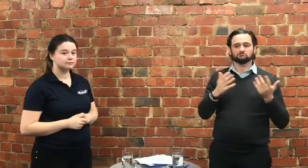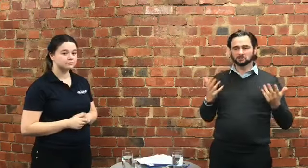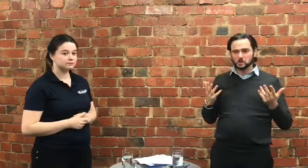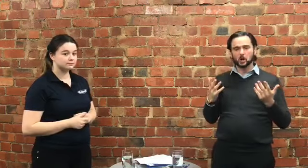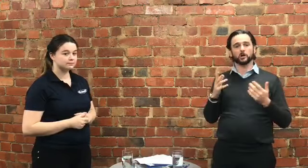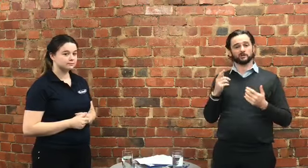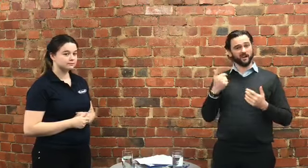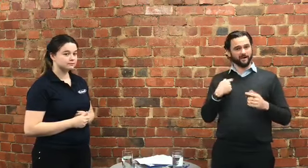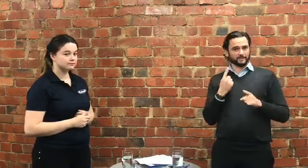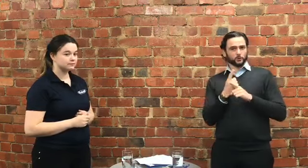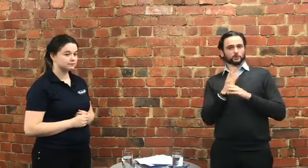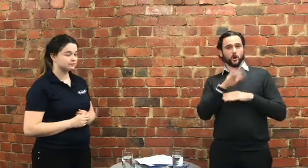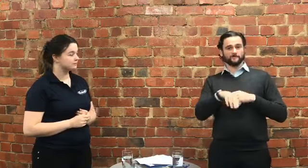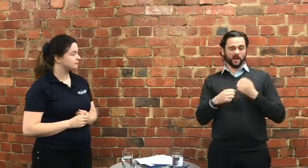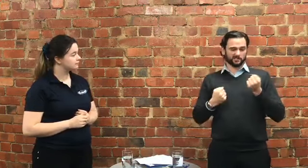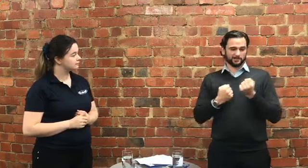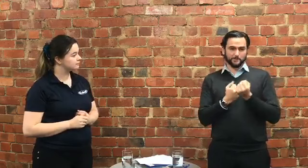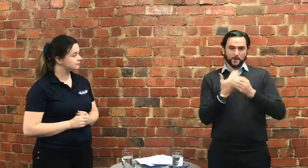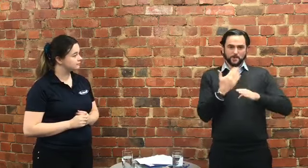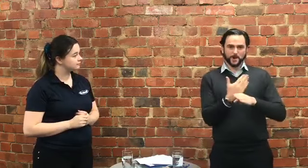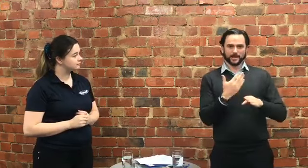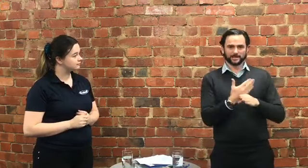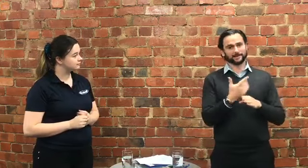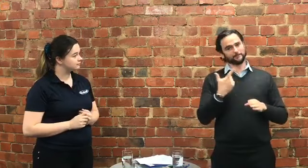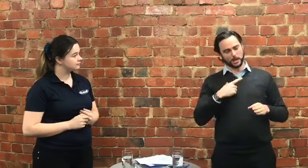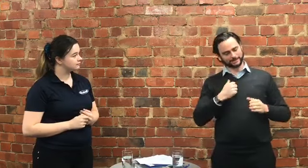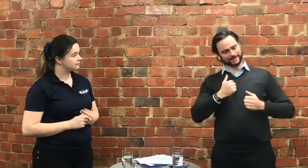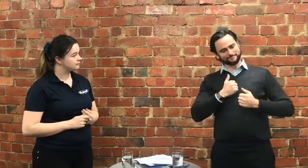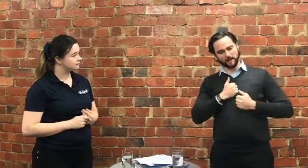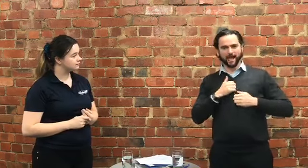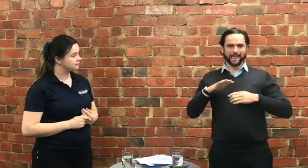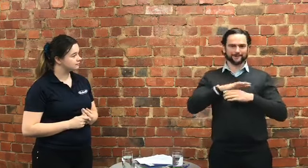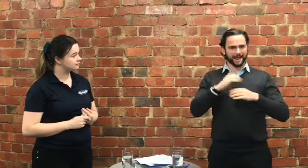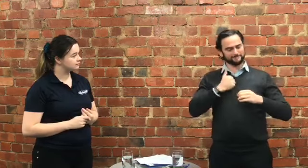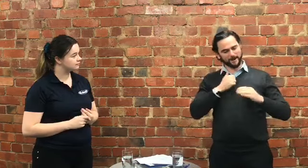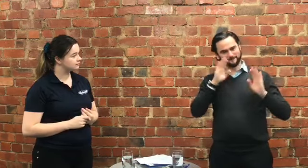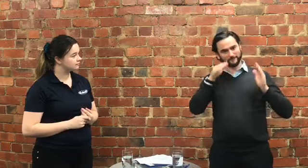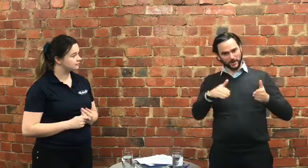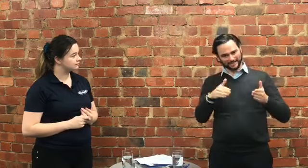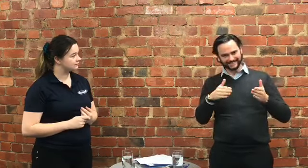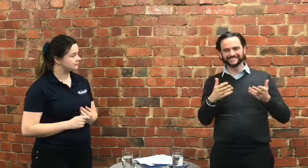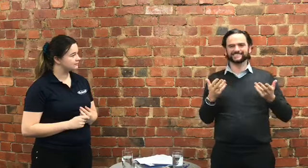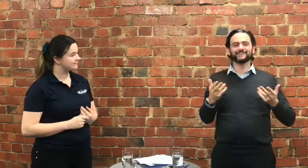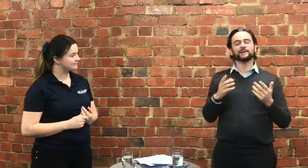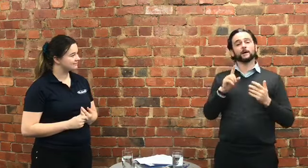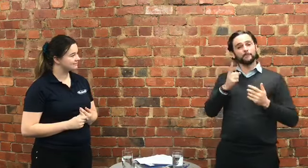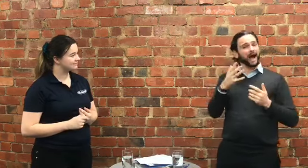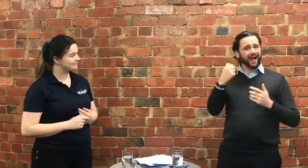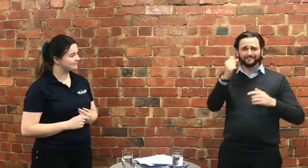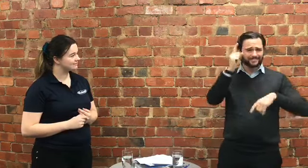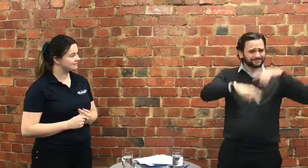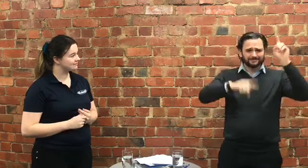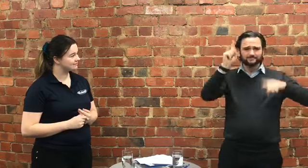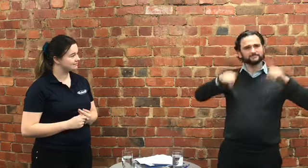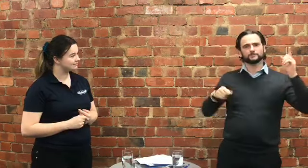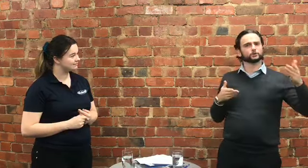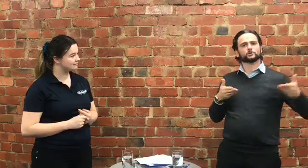through the National Disability Insurance Scheme. So, I talked about a support worker, that's my area, that's my focus of work,